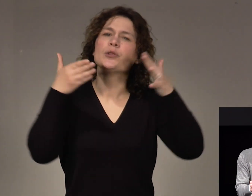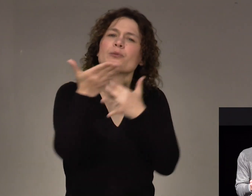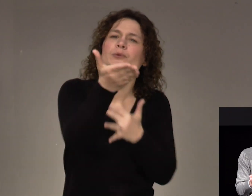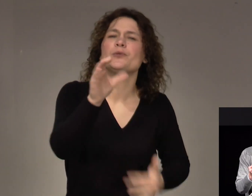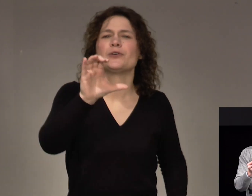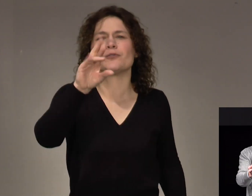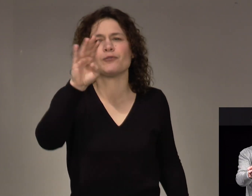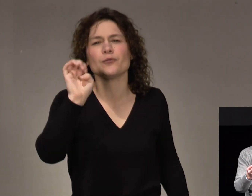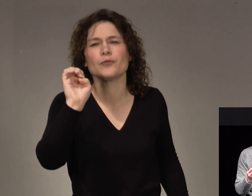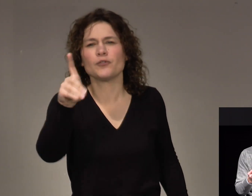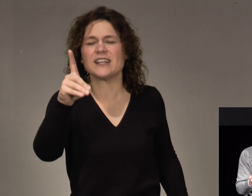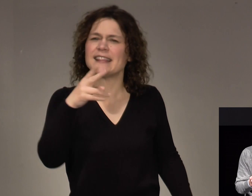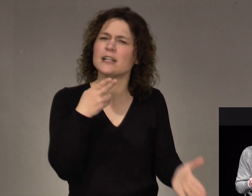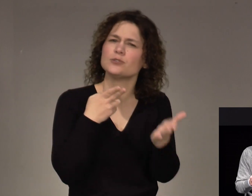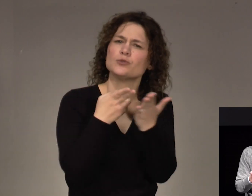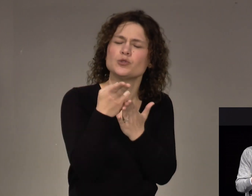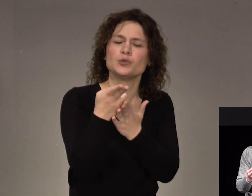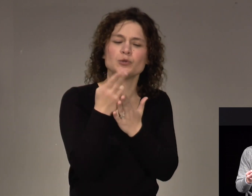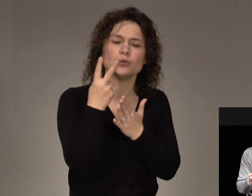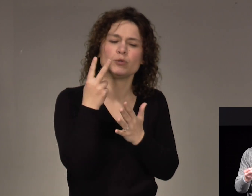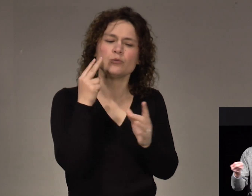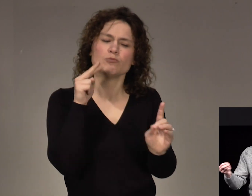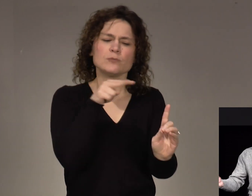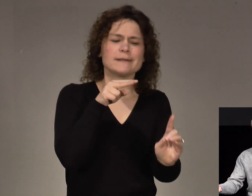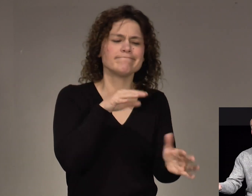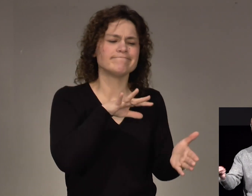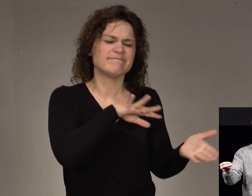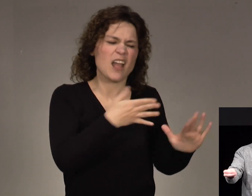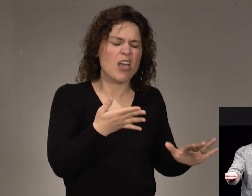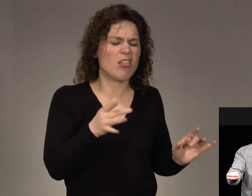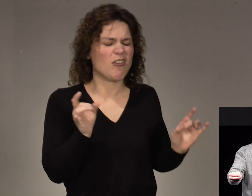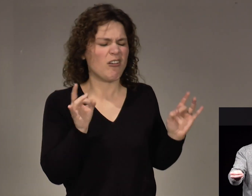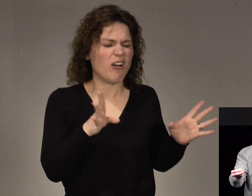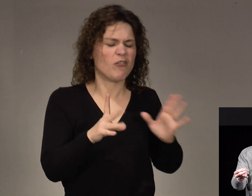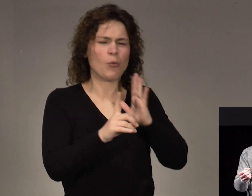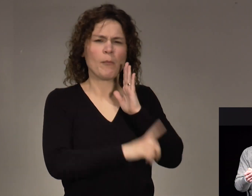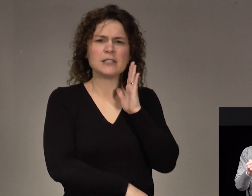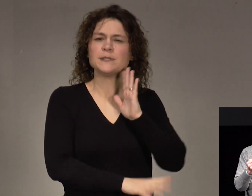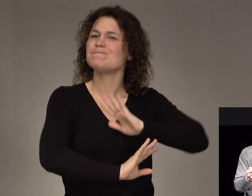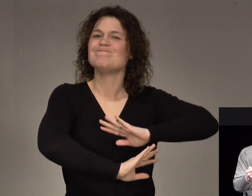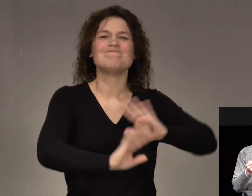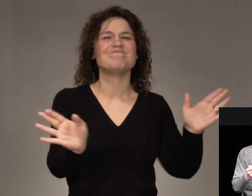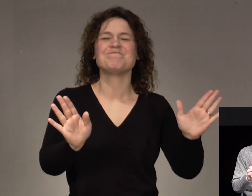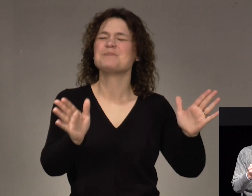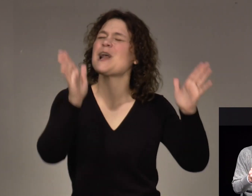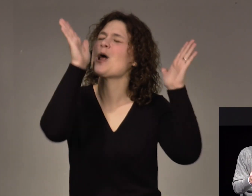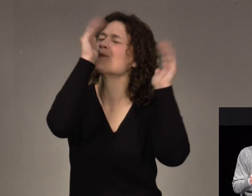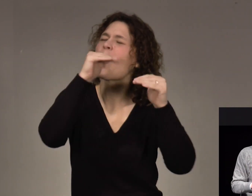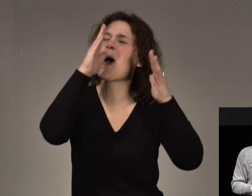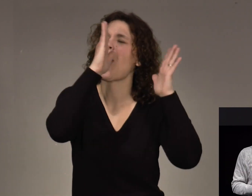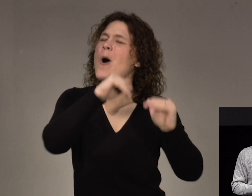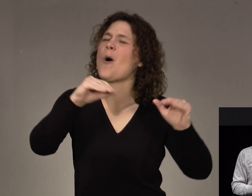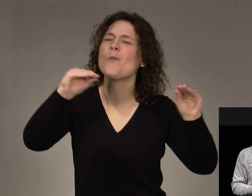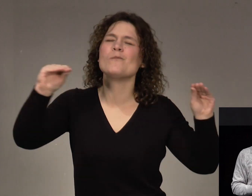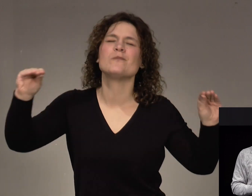the Creed, we see death not as a dreaded "punishment," but as a hope-filled "purifier."